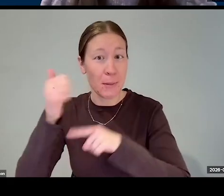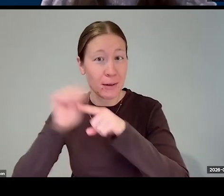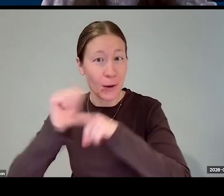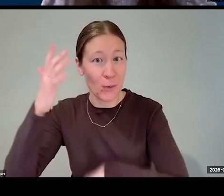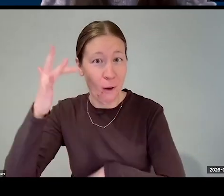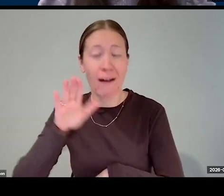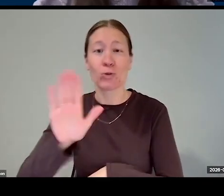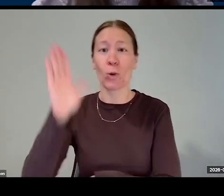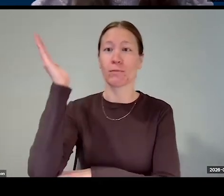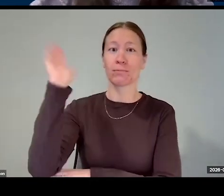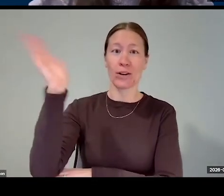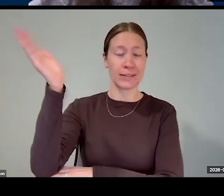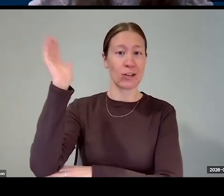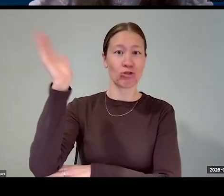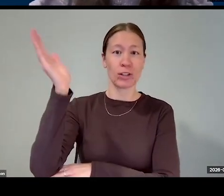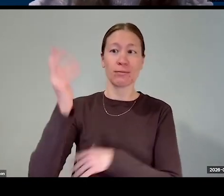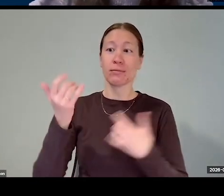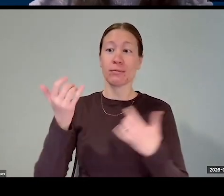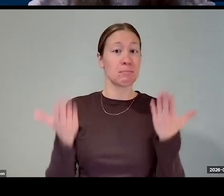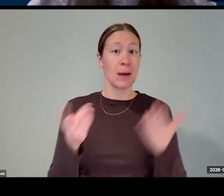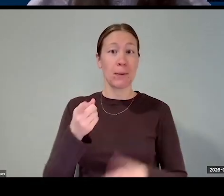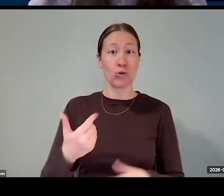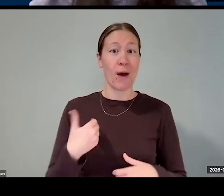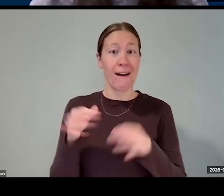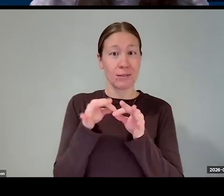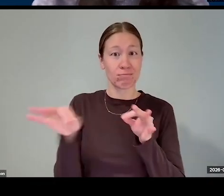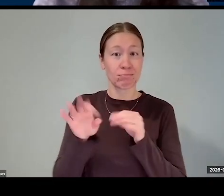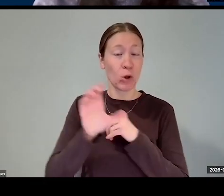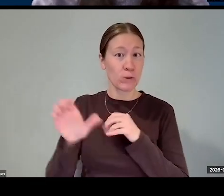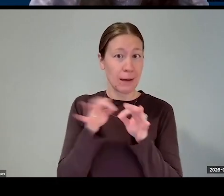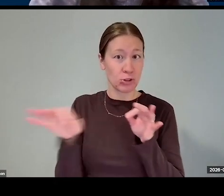and there's closed captioning displayed on the screen, you don't want the captioning